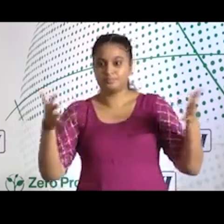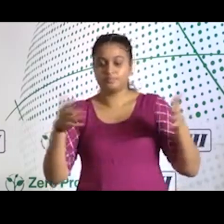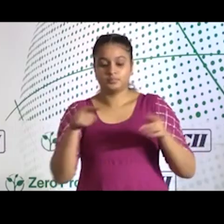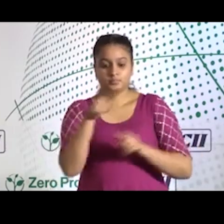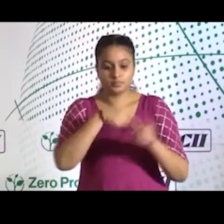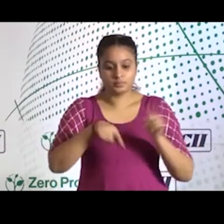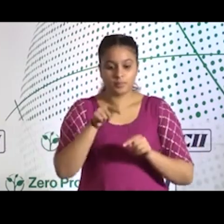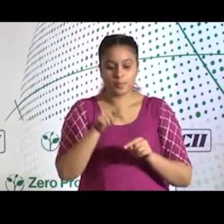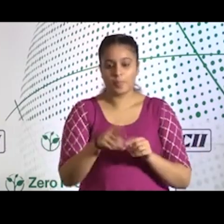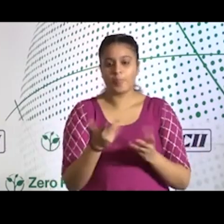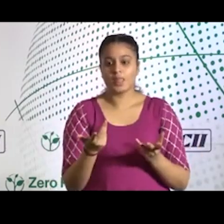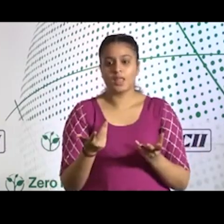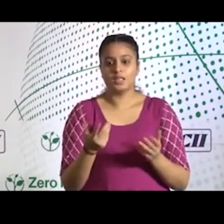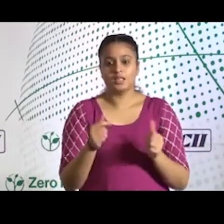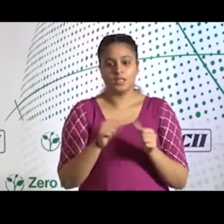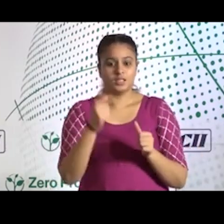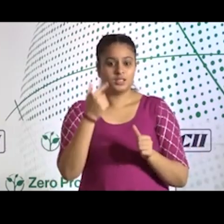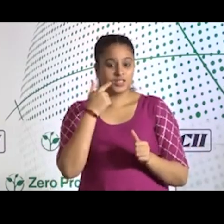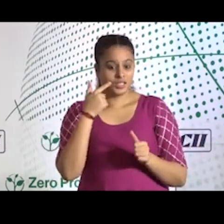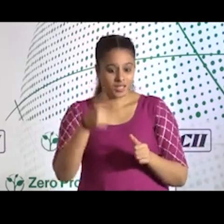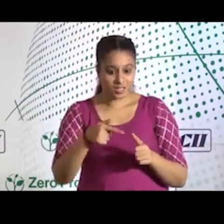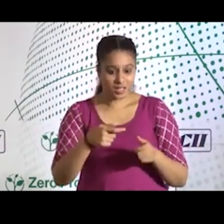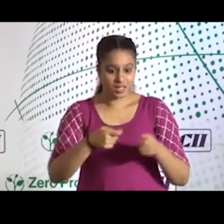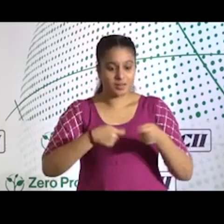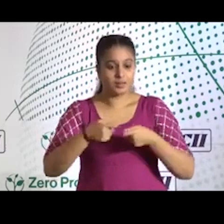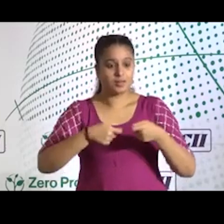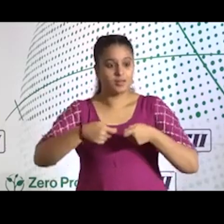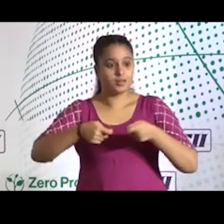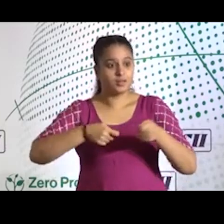So this is a that operates on user interfaces.